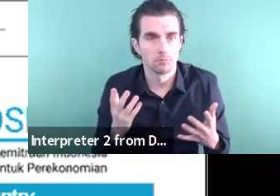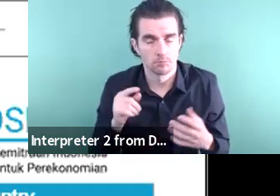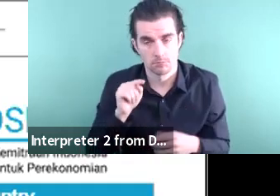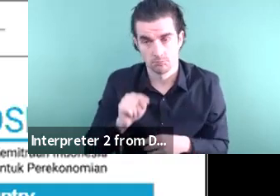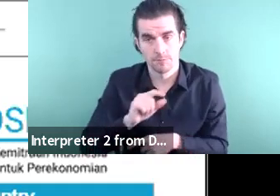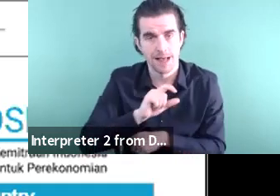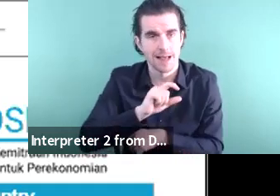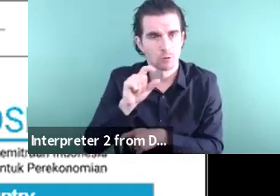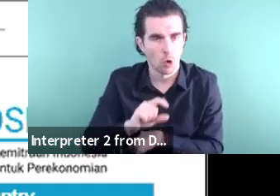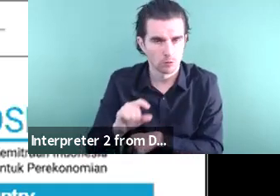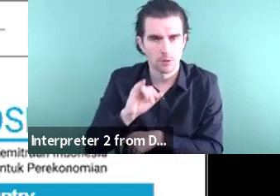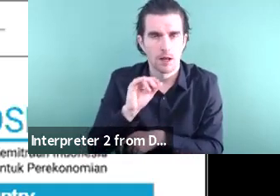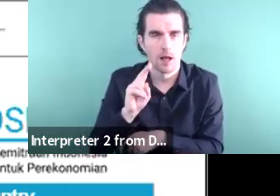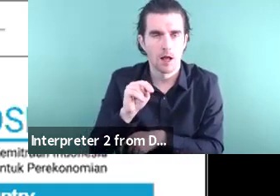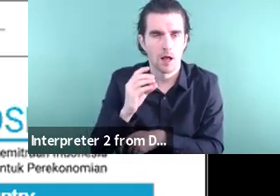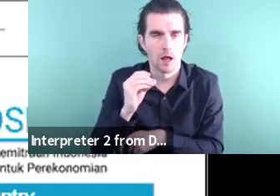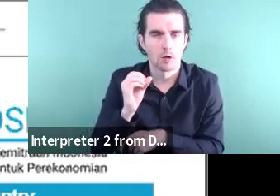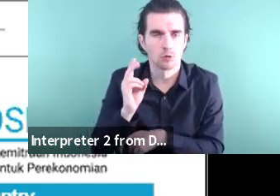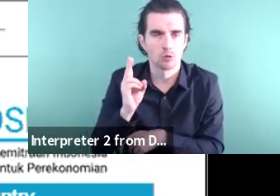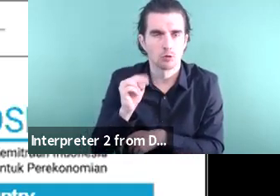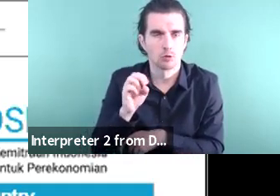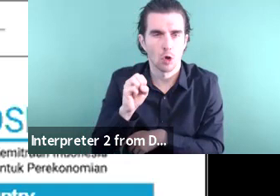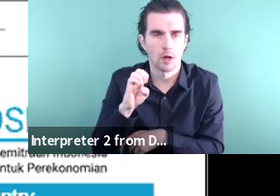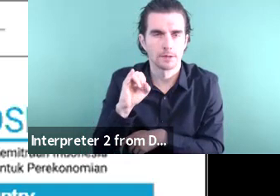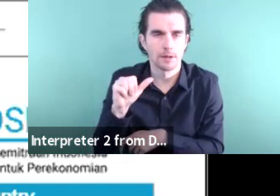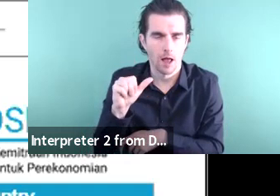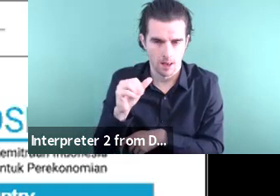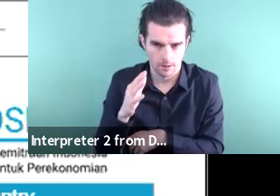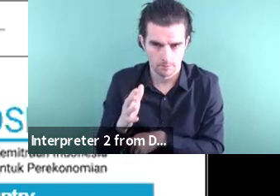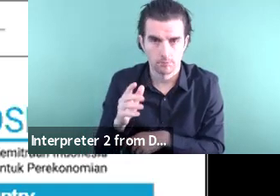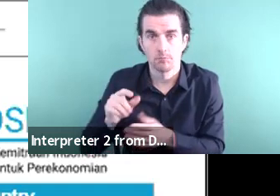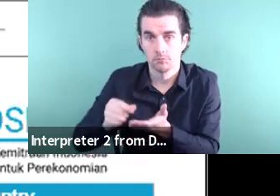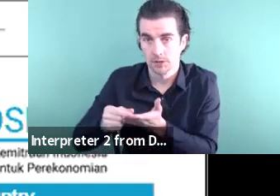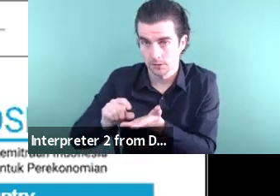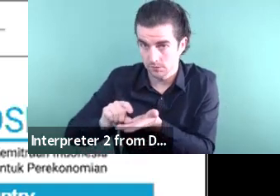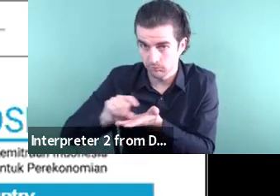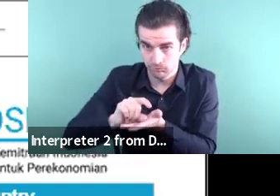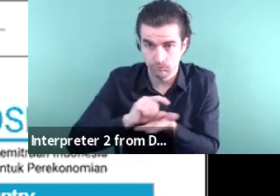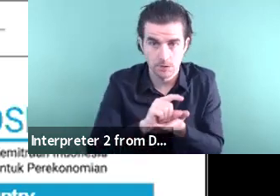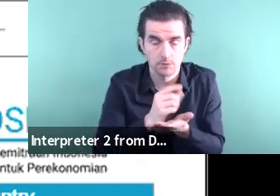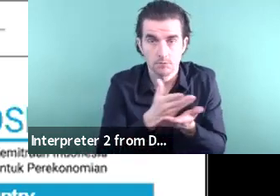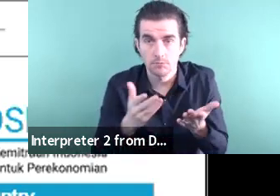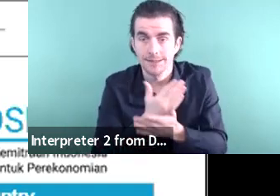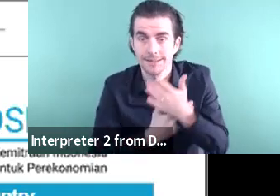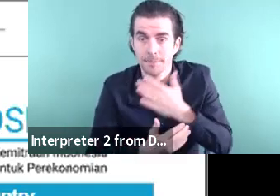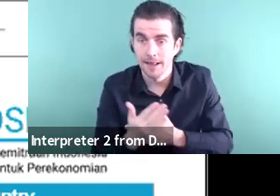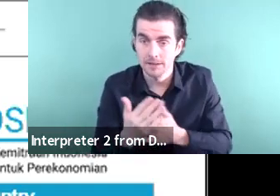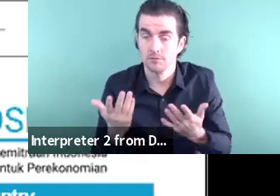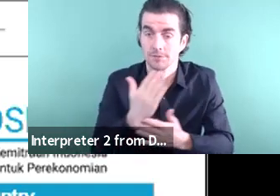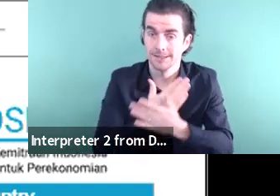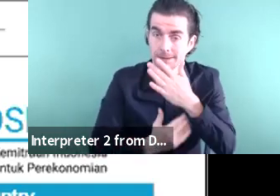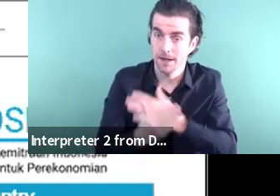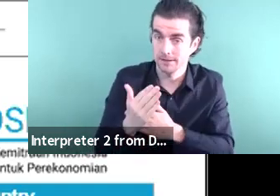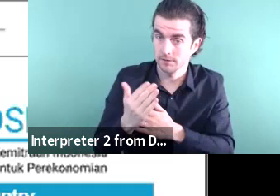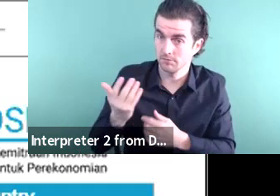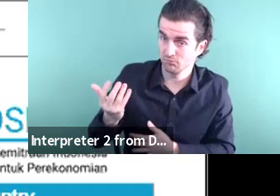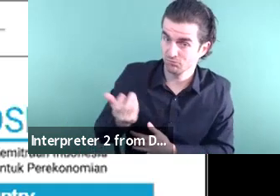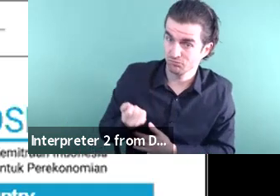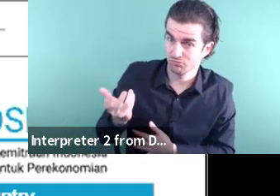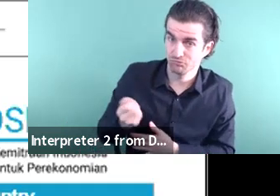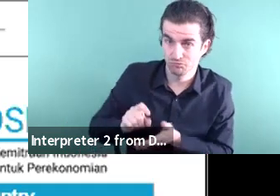the persons with severe disability that are verified by the Ministry of Social Assistance.